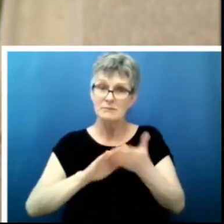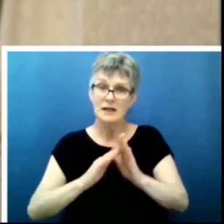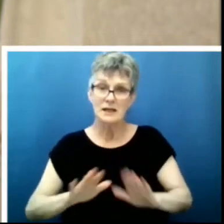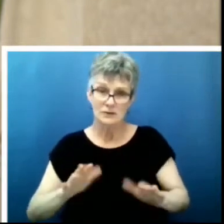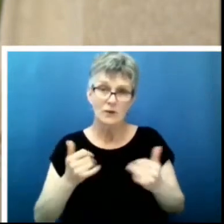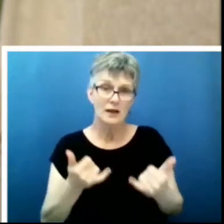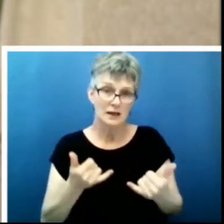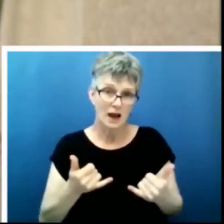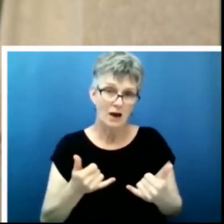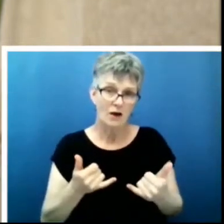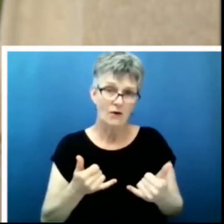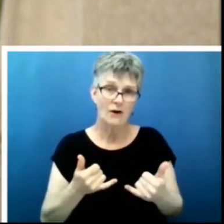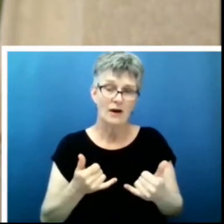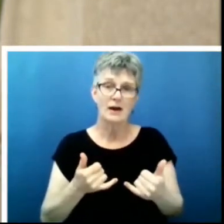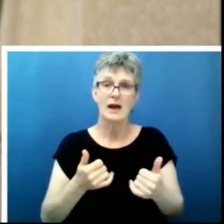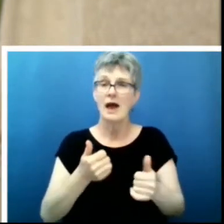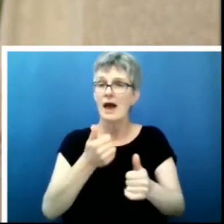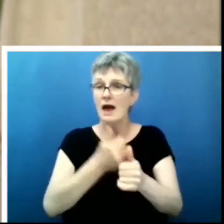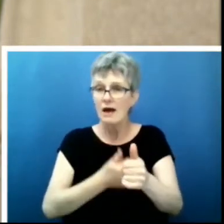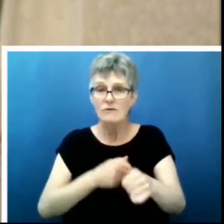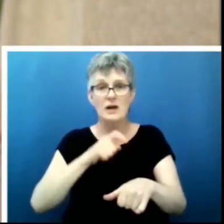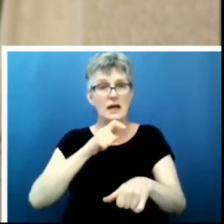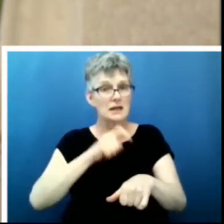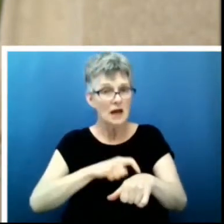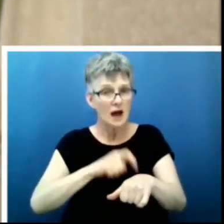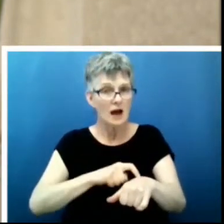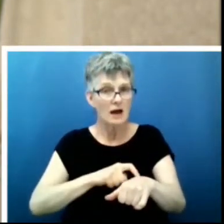Each time you choose to become a source